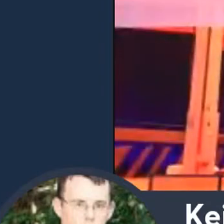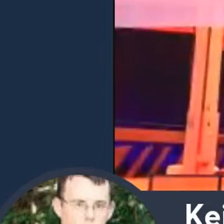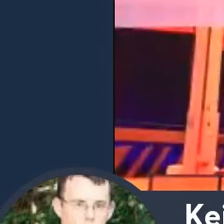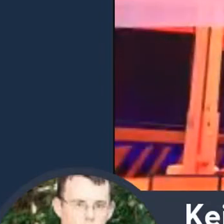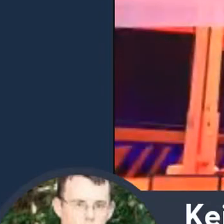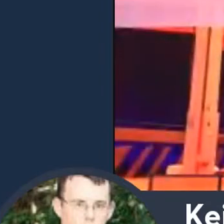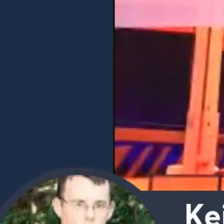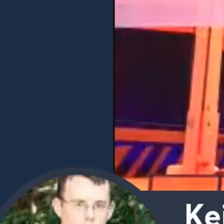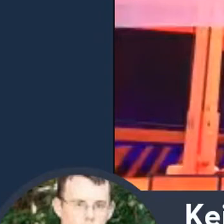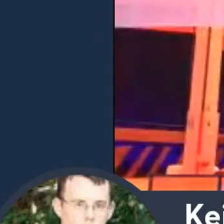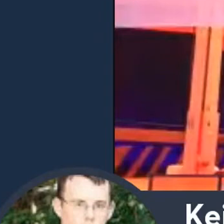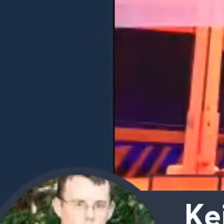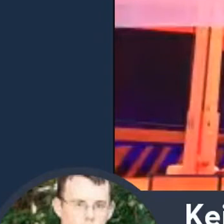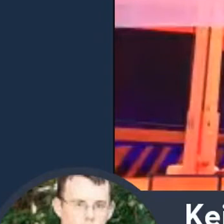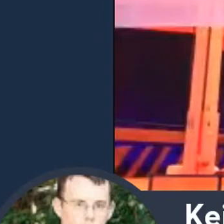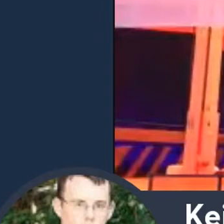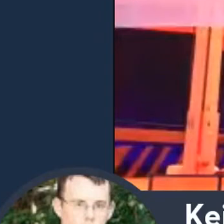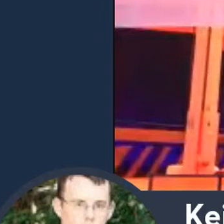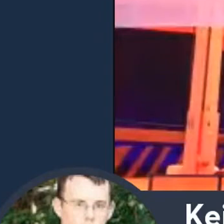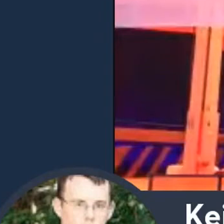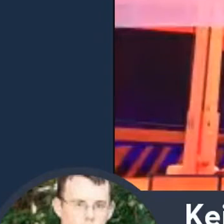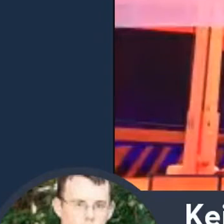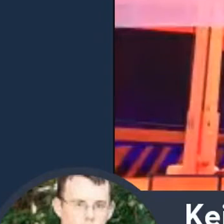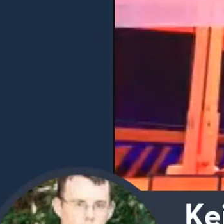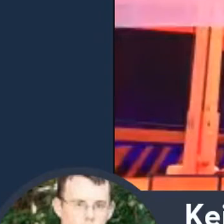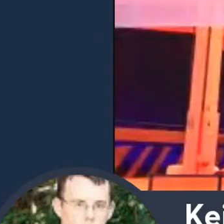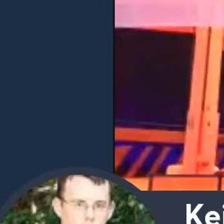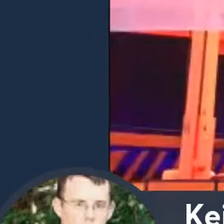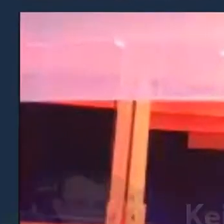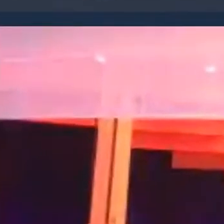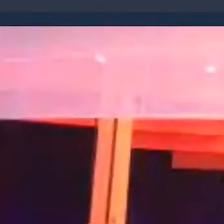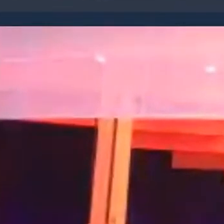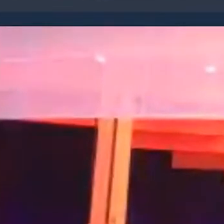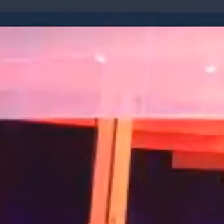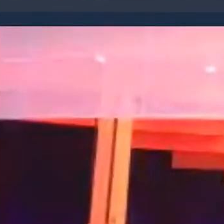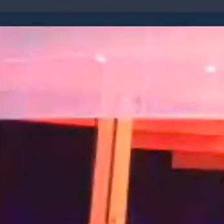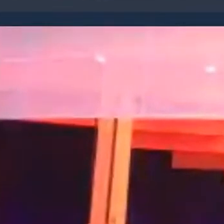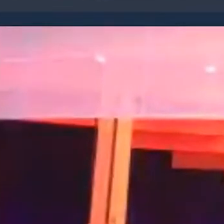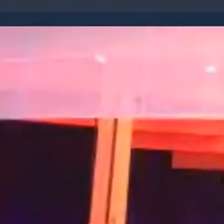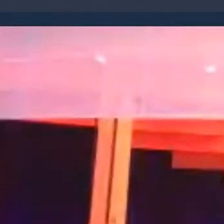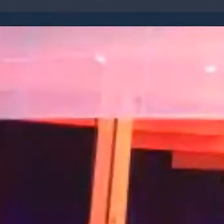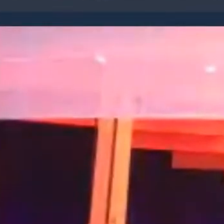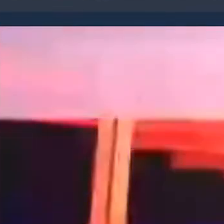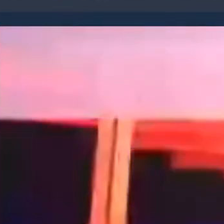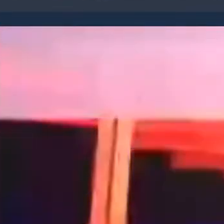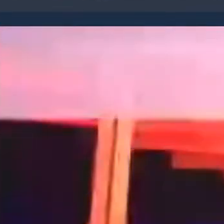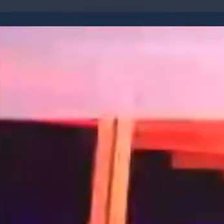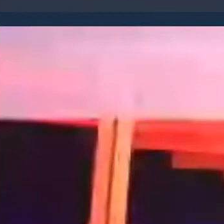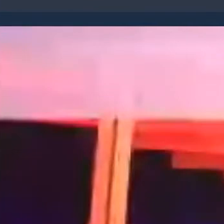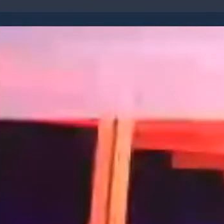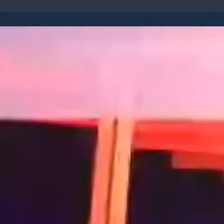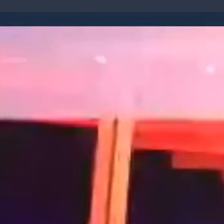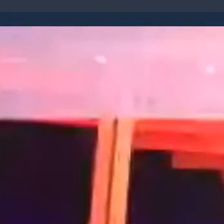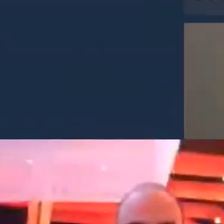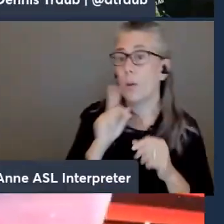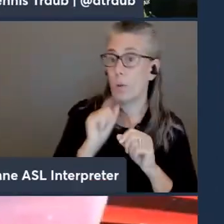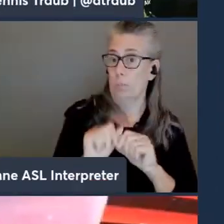Is that right? That's right. Yeah. Okay. So there's your answer. Okay. So I'm going to bring up your screen here and take us through, well,